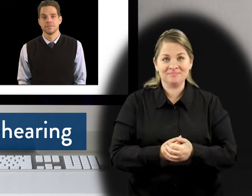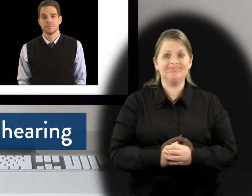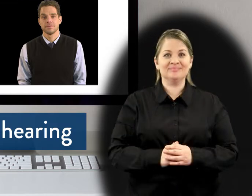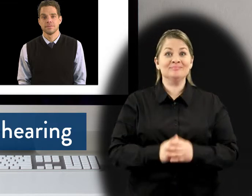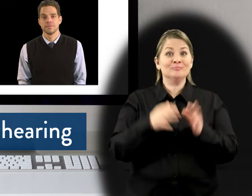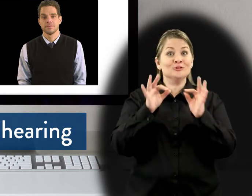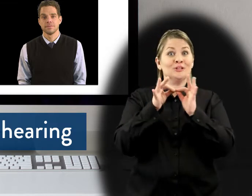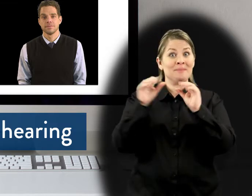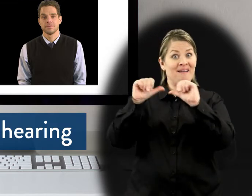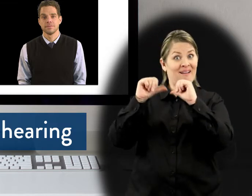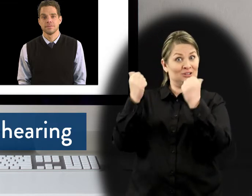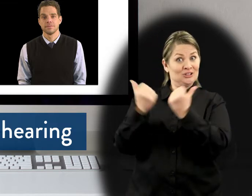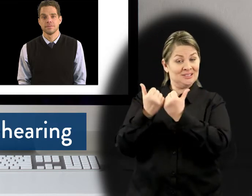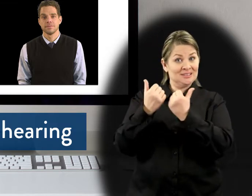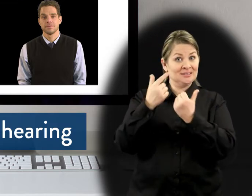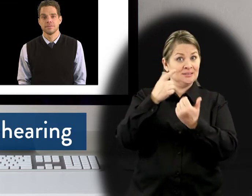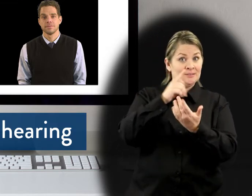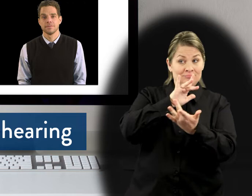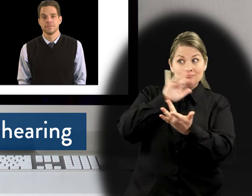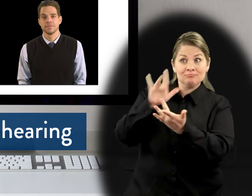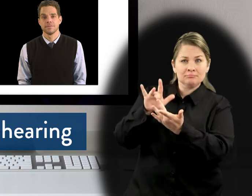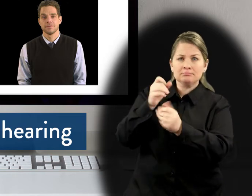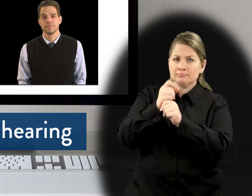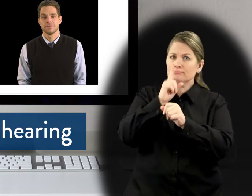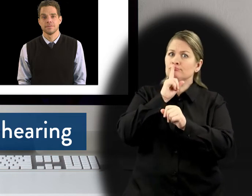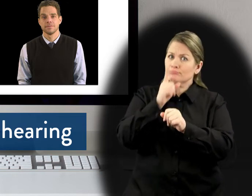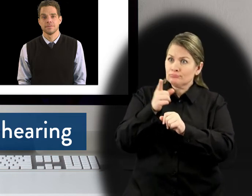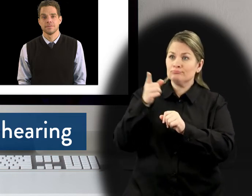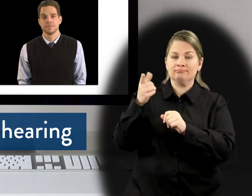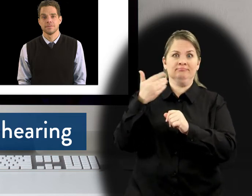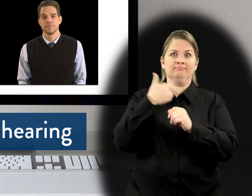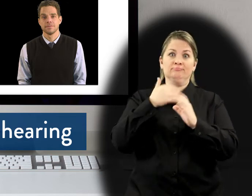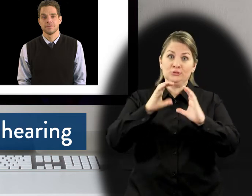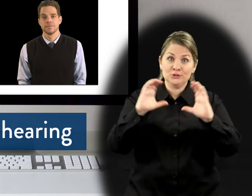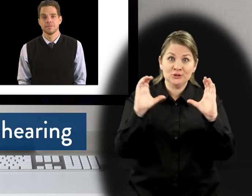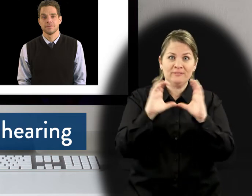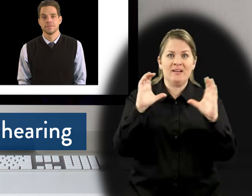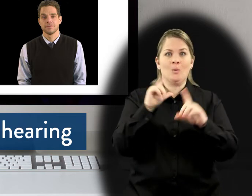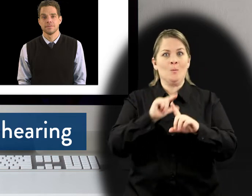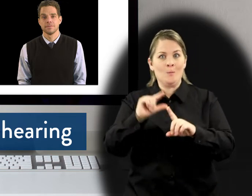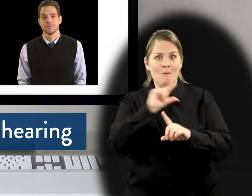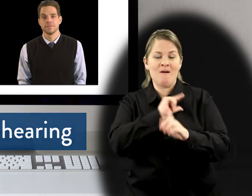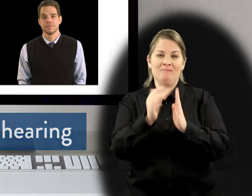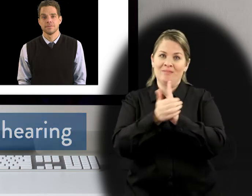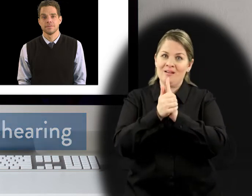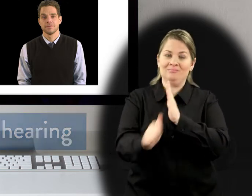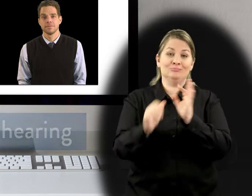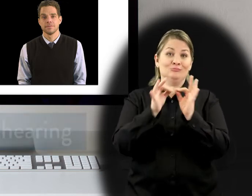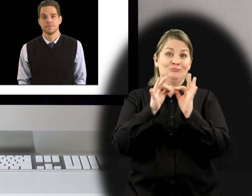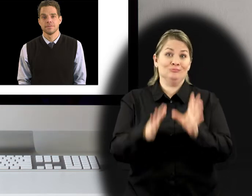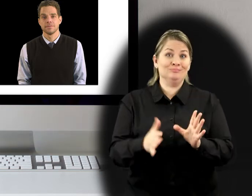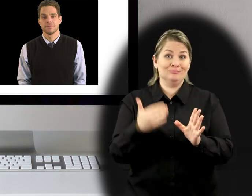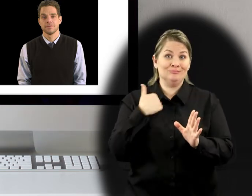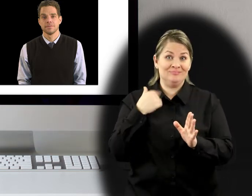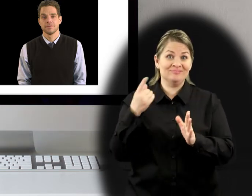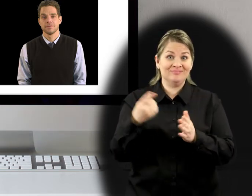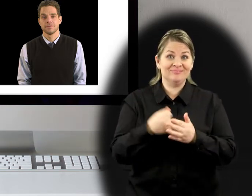Make sure the referral agency only uses certified, qualified interpreters.